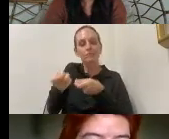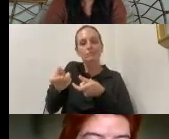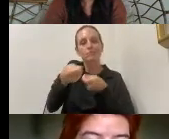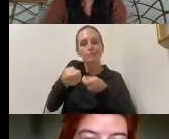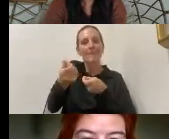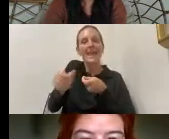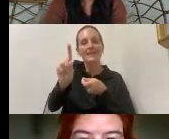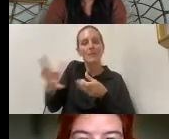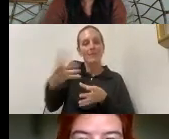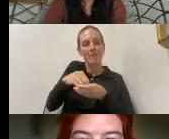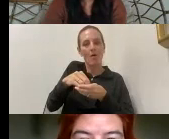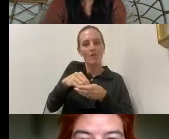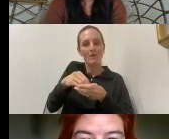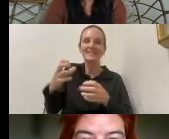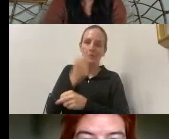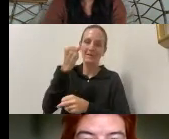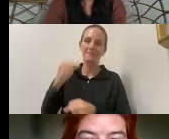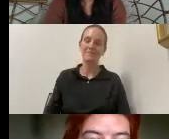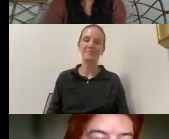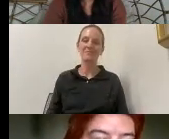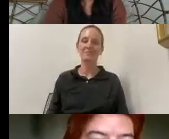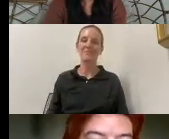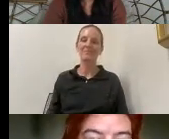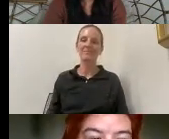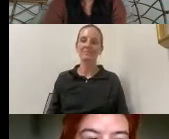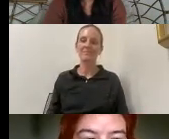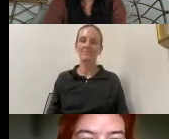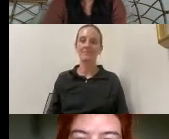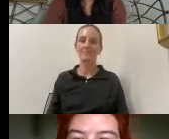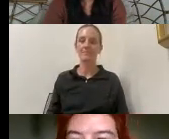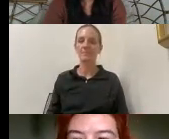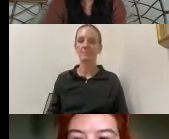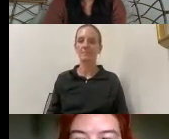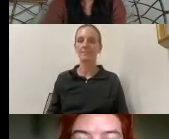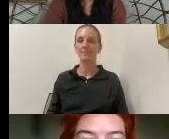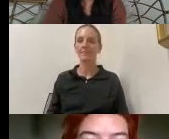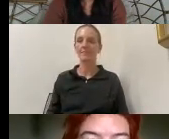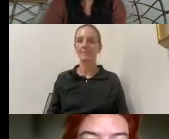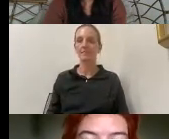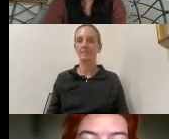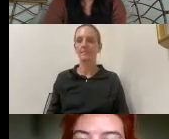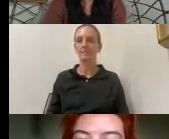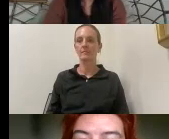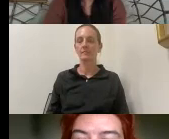Thank you. So we do have another question in the chat.